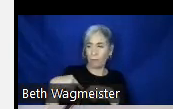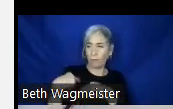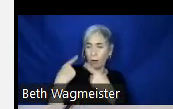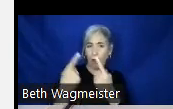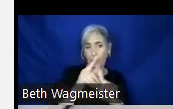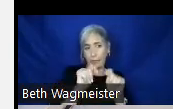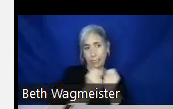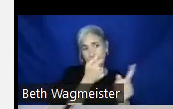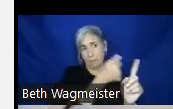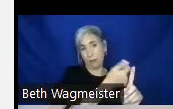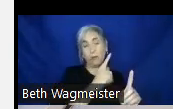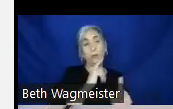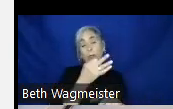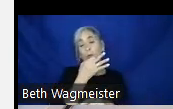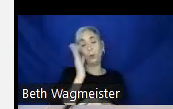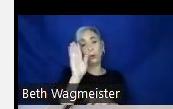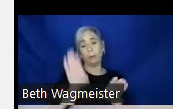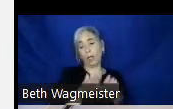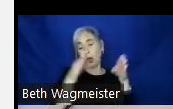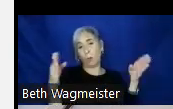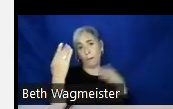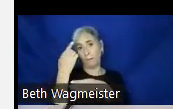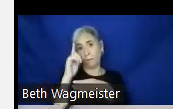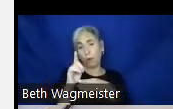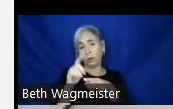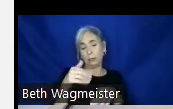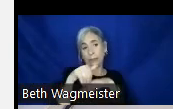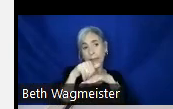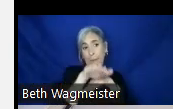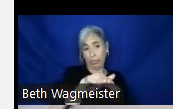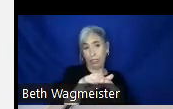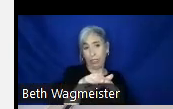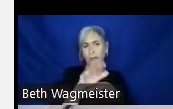they are very soon going to be open for submission. So keep an eye out for that.